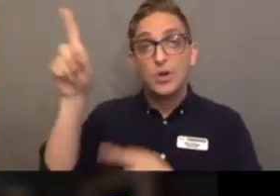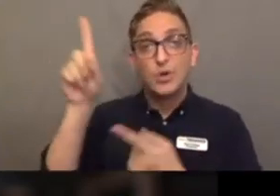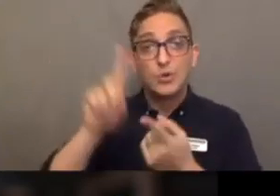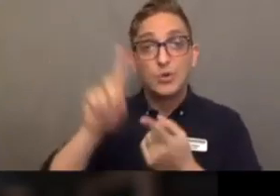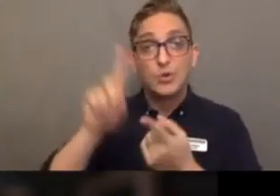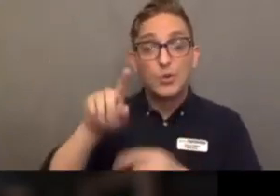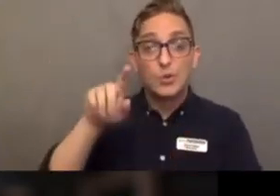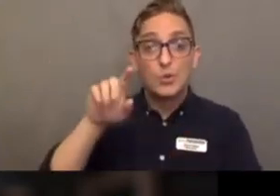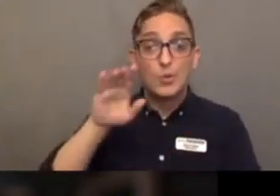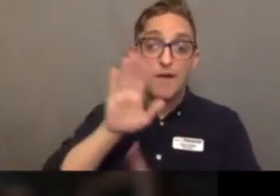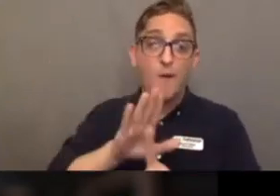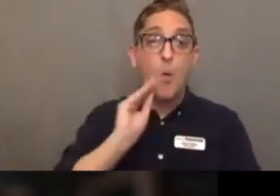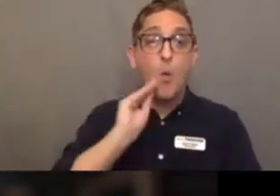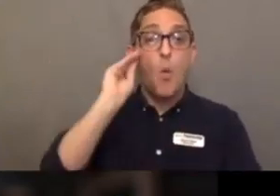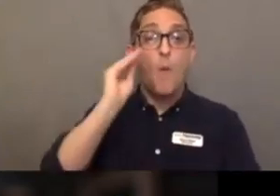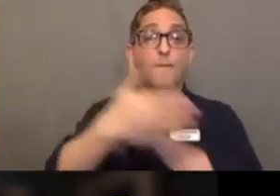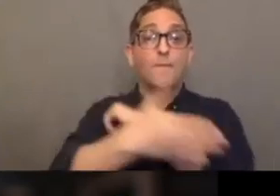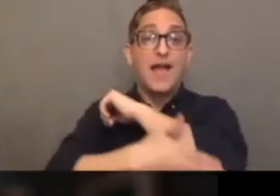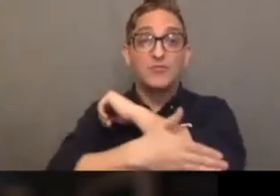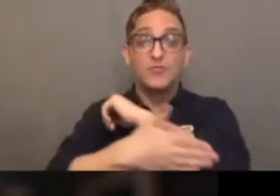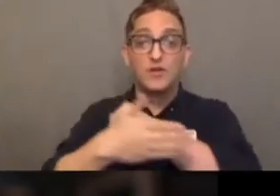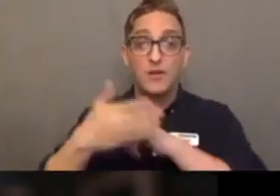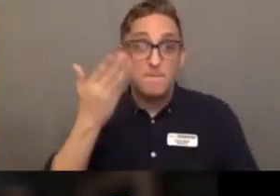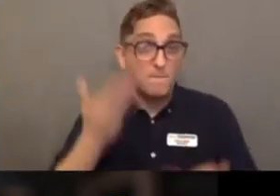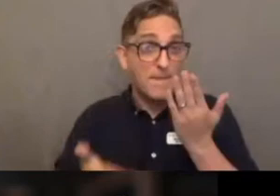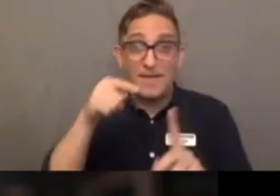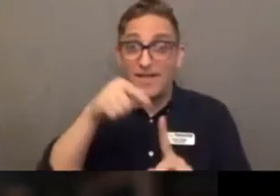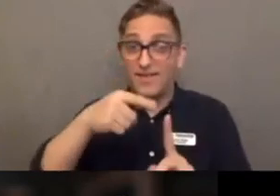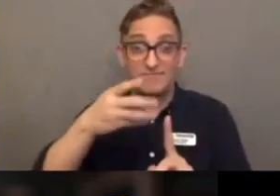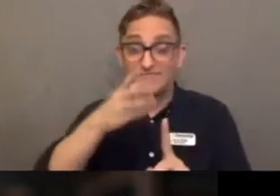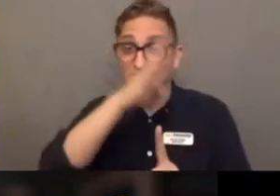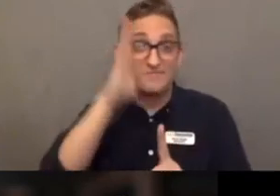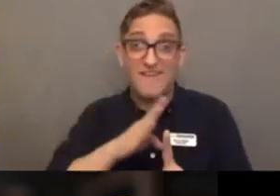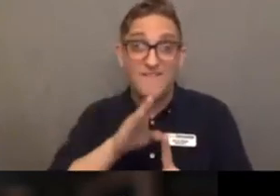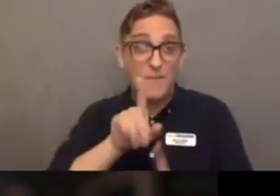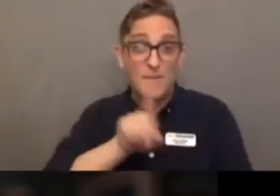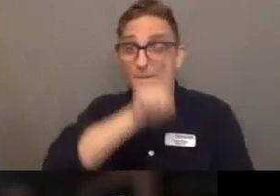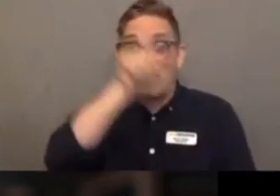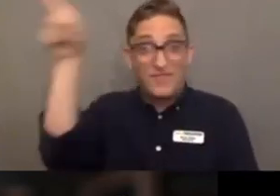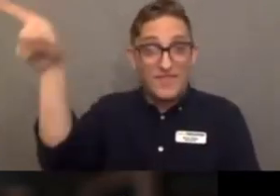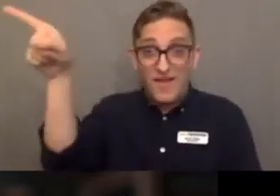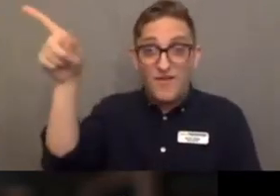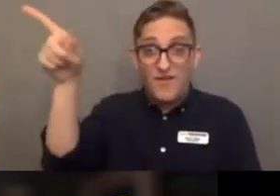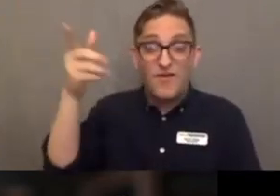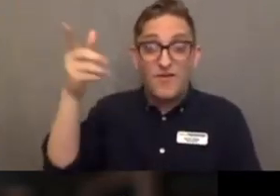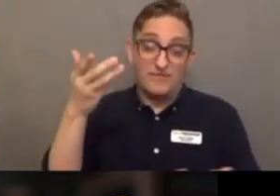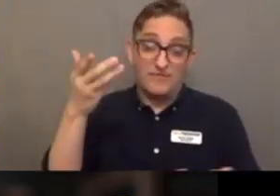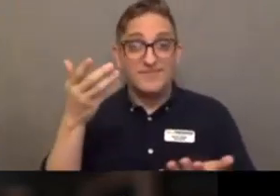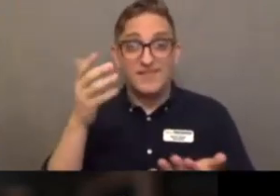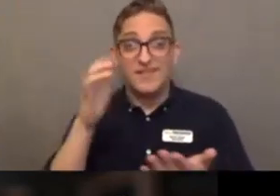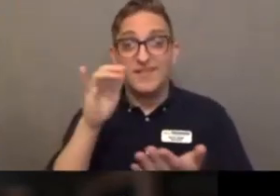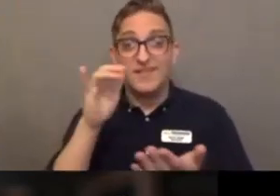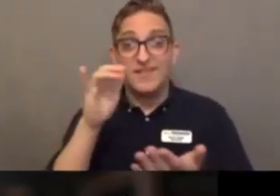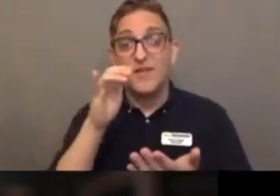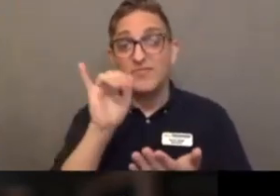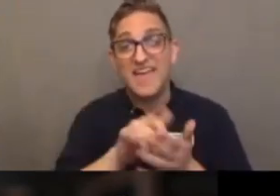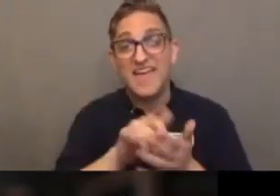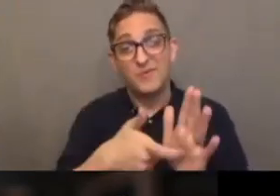they were very young. And all of this requires some sort of consideration,